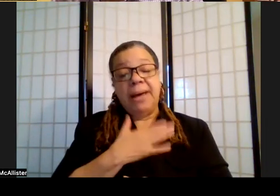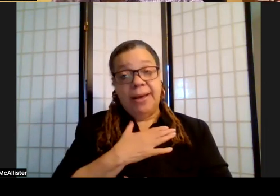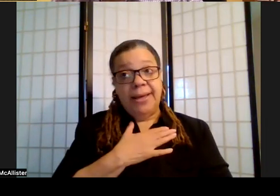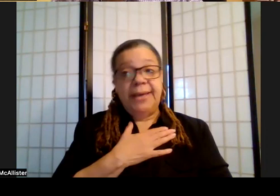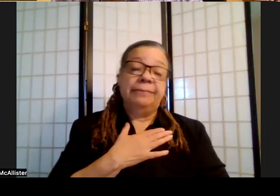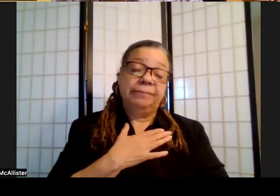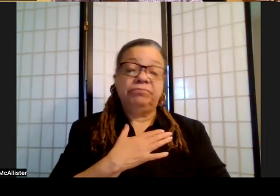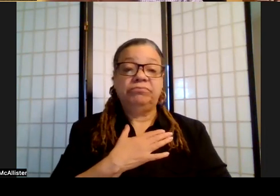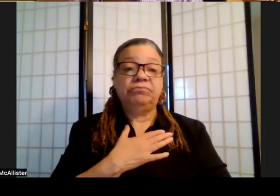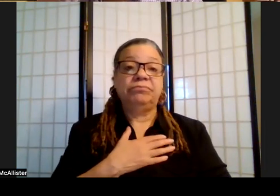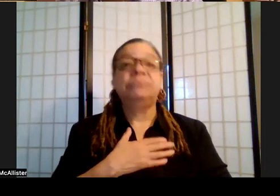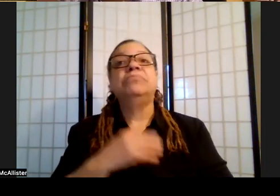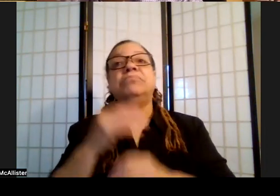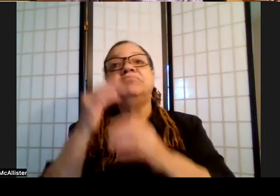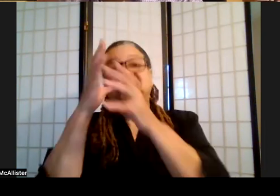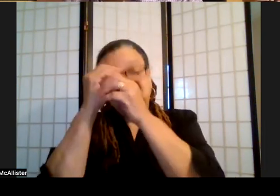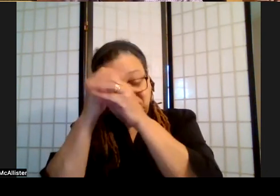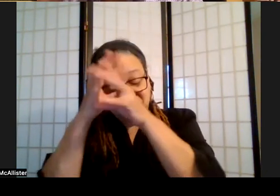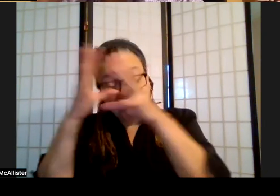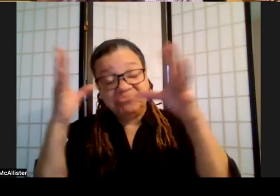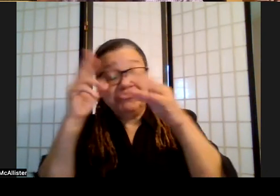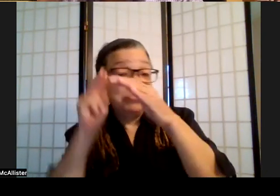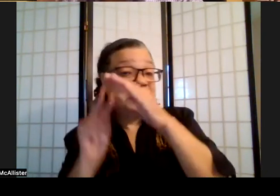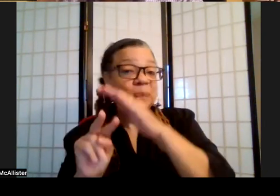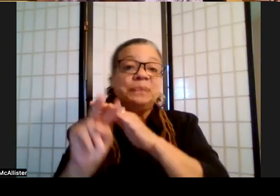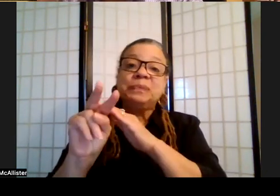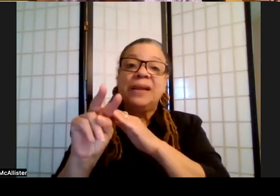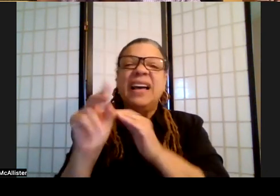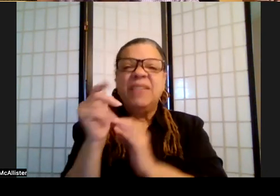optimism is, is-- I have to be slightly careful about it,